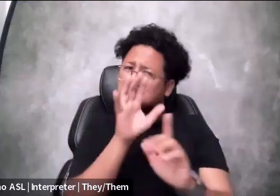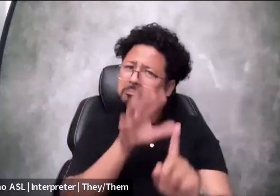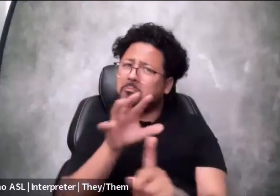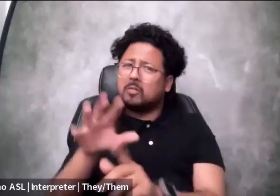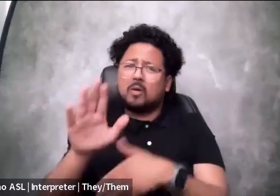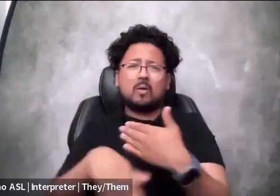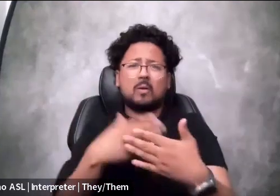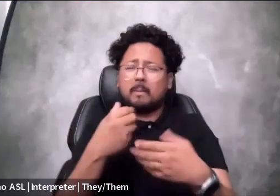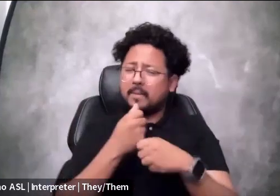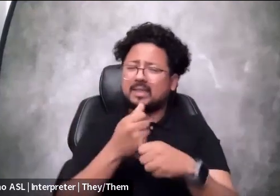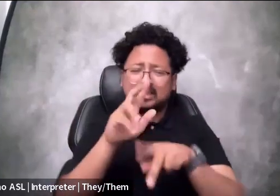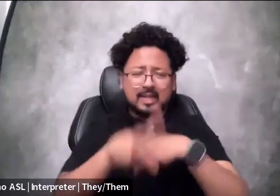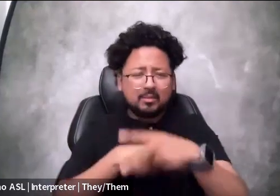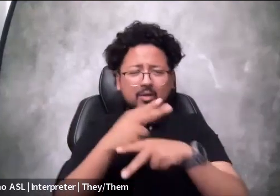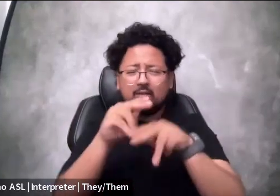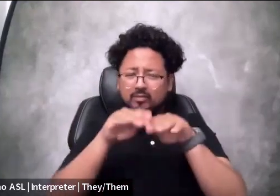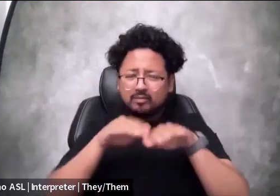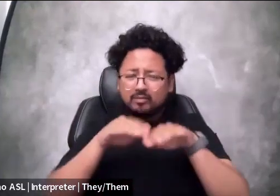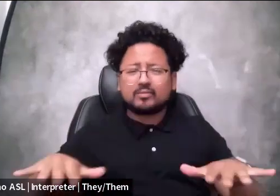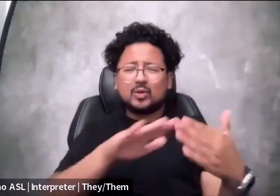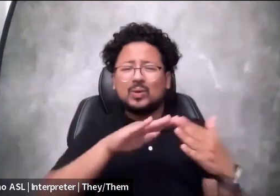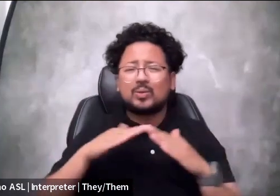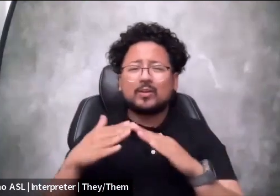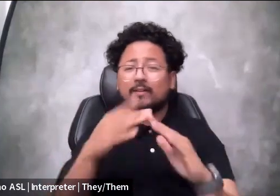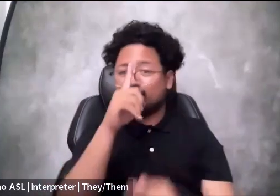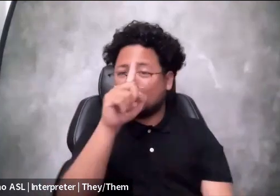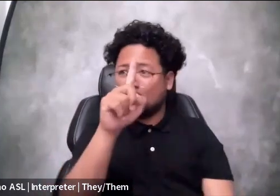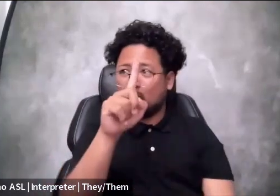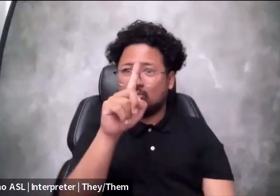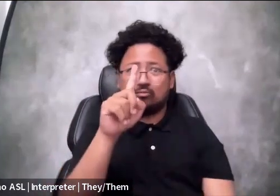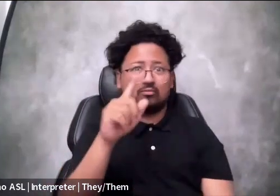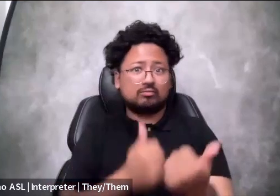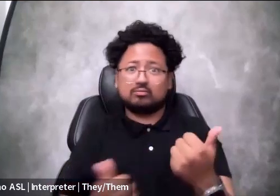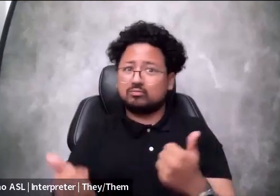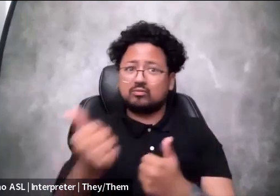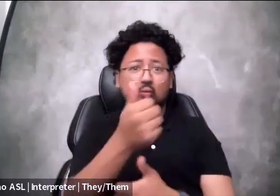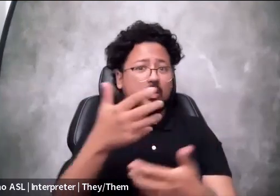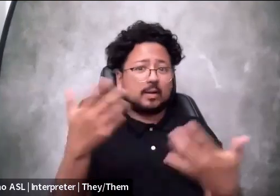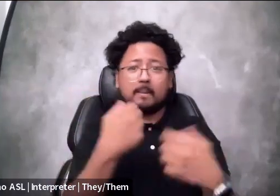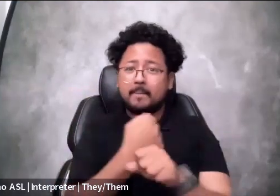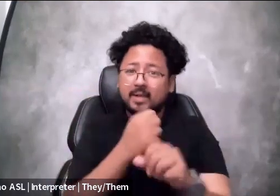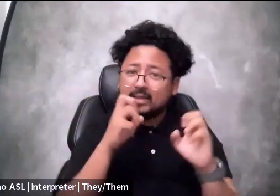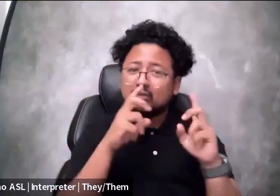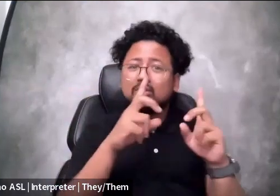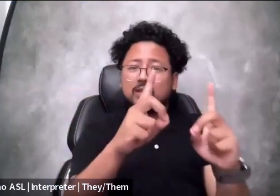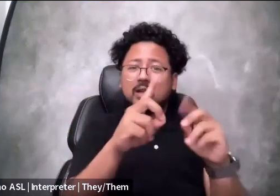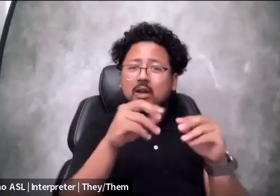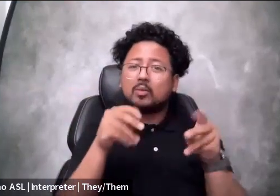these community spaces partly to create educational materials through the interviews with the folks